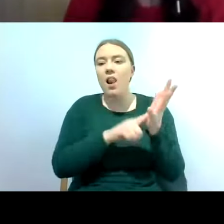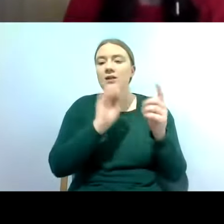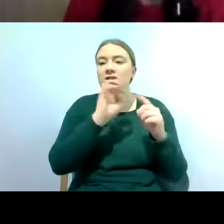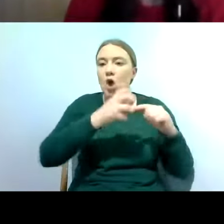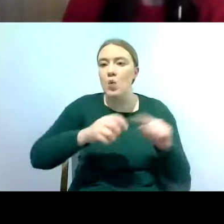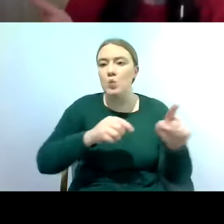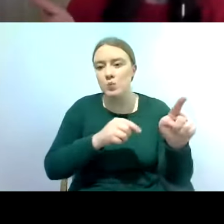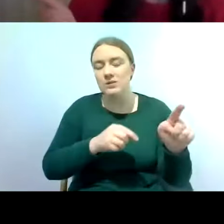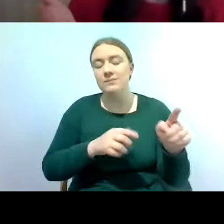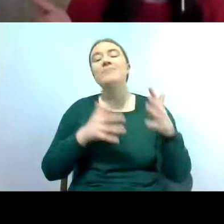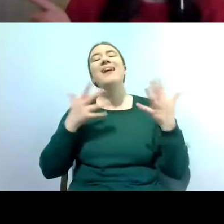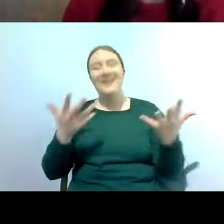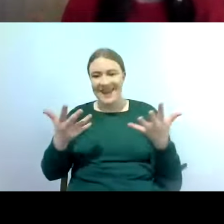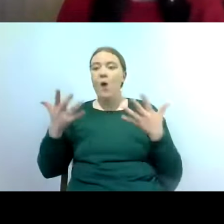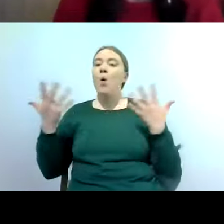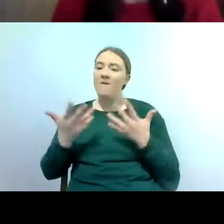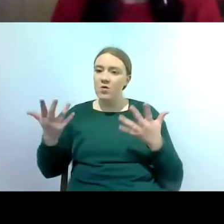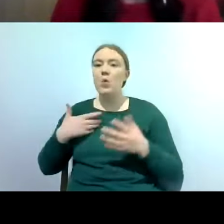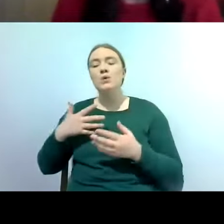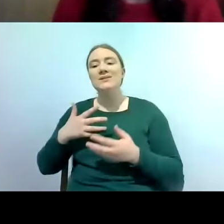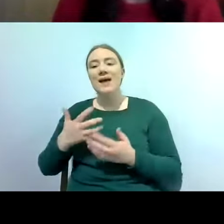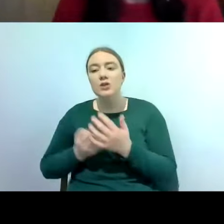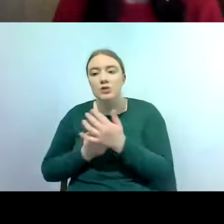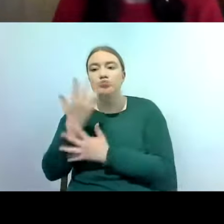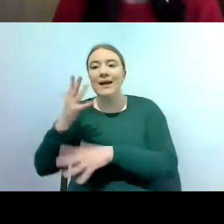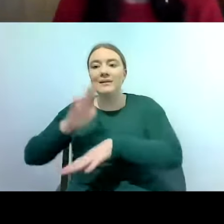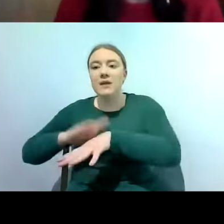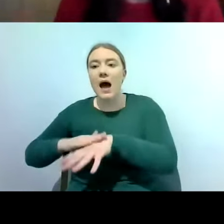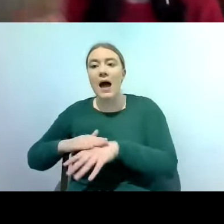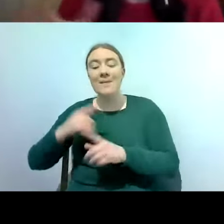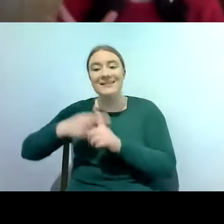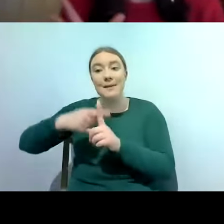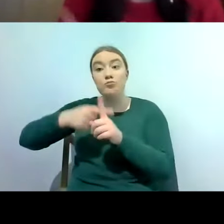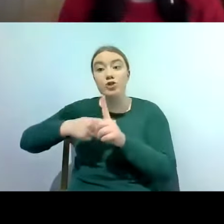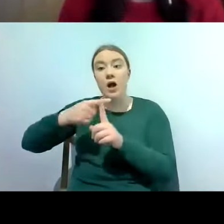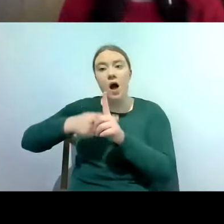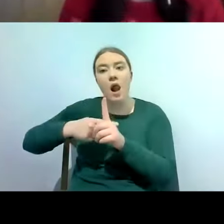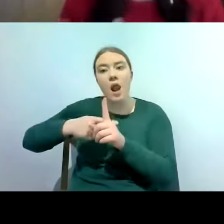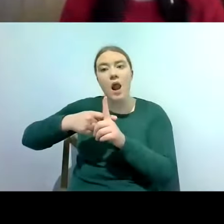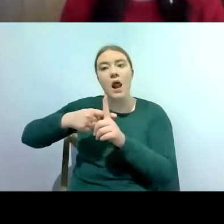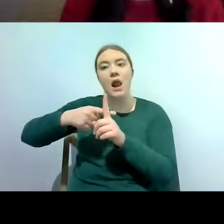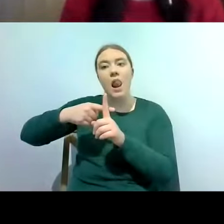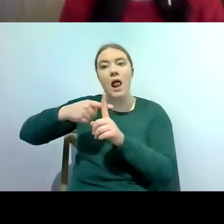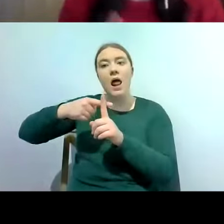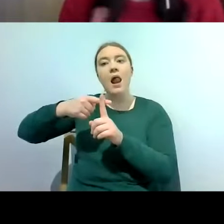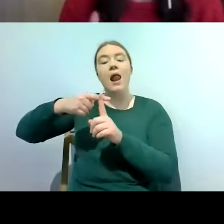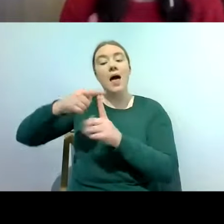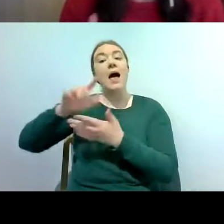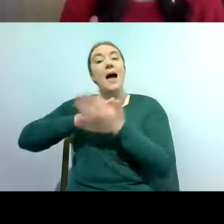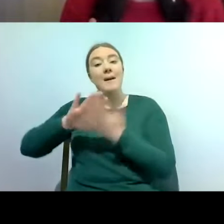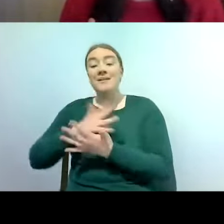as we're going into spring um and also obviously lots of fish are ectotherms so